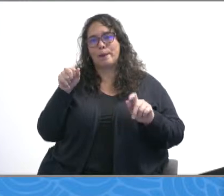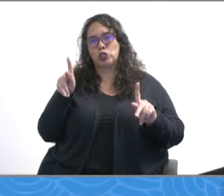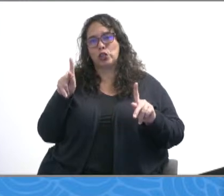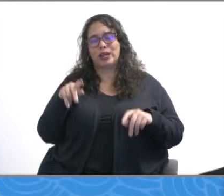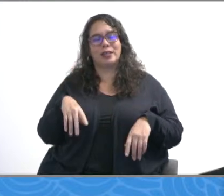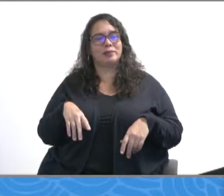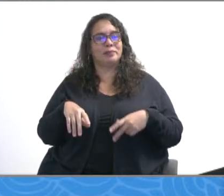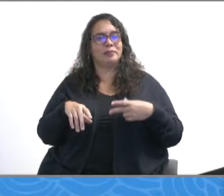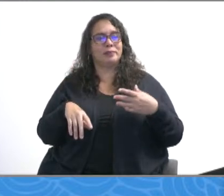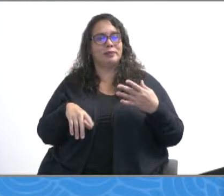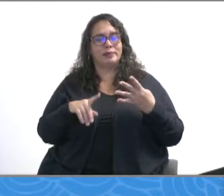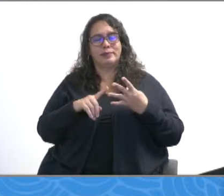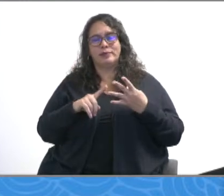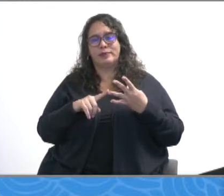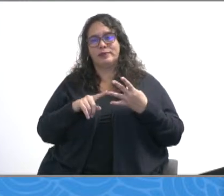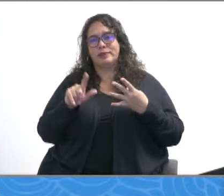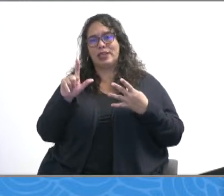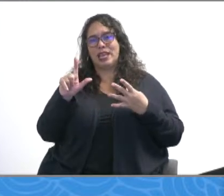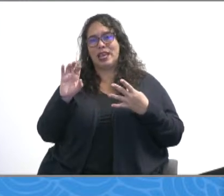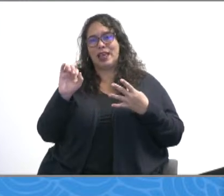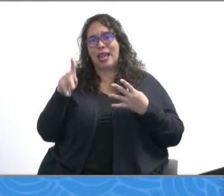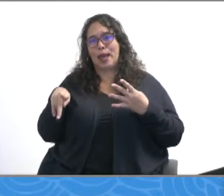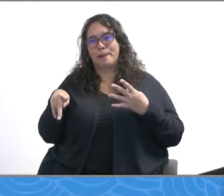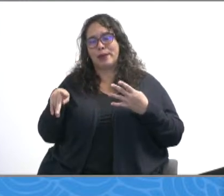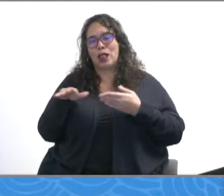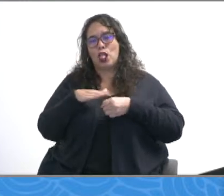the Local Control and Accountability Plan, or the LCAP,